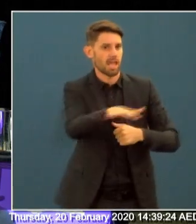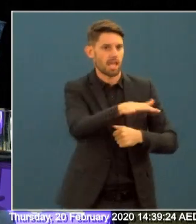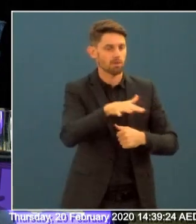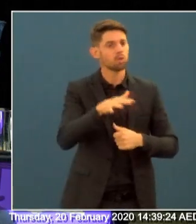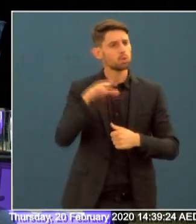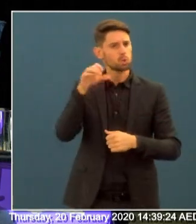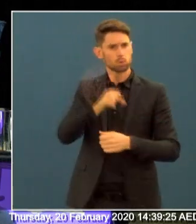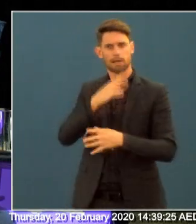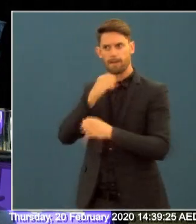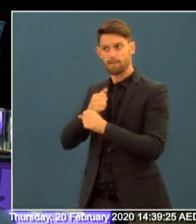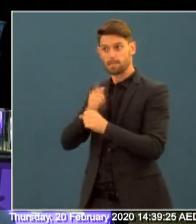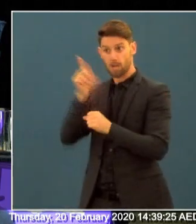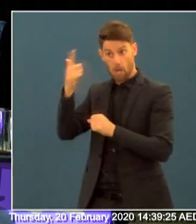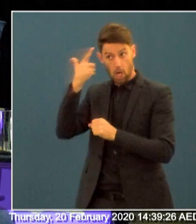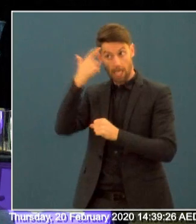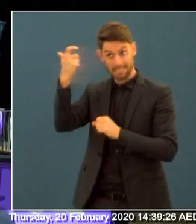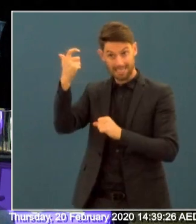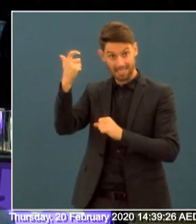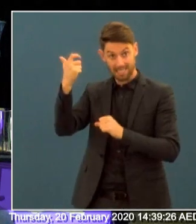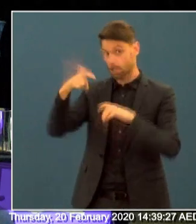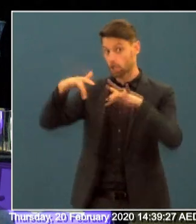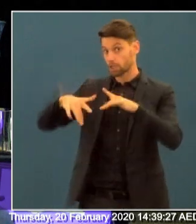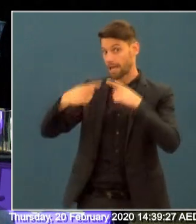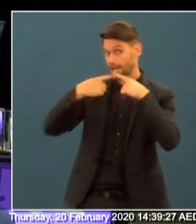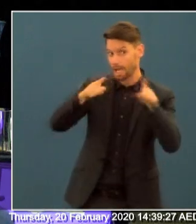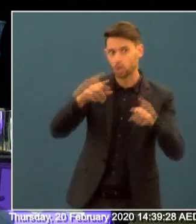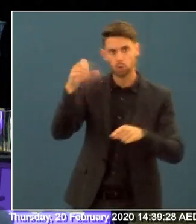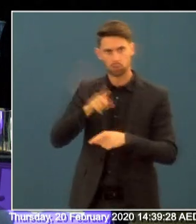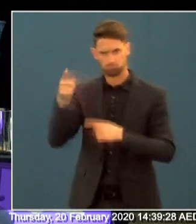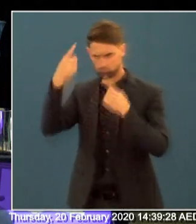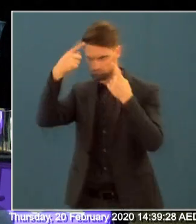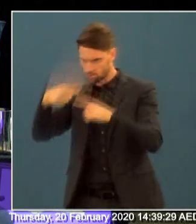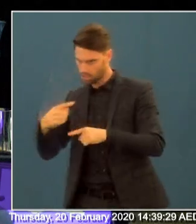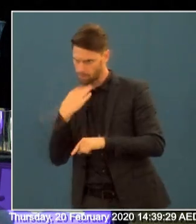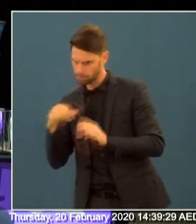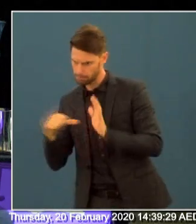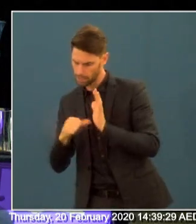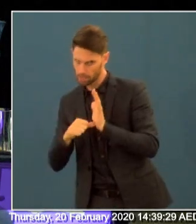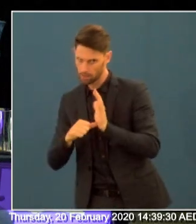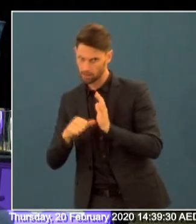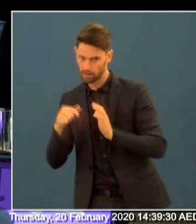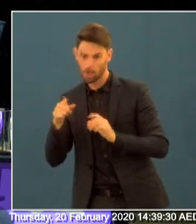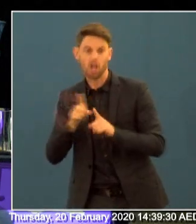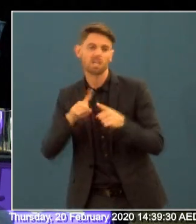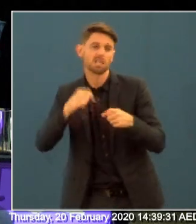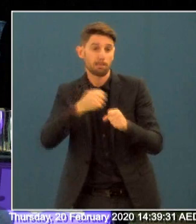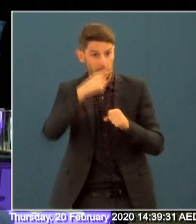There's so much material on the cost of smoking on the community, of alcoholism and domestic violence.